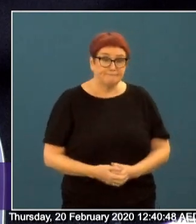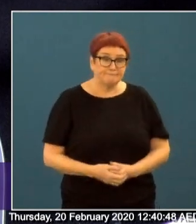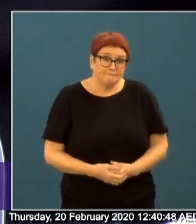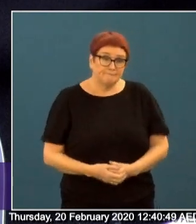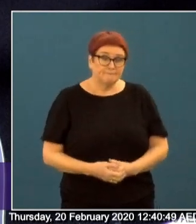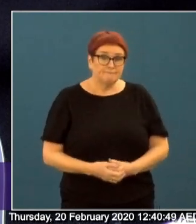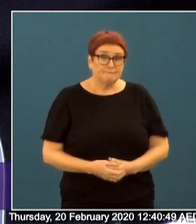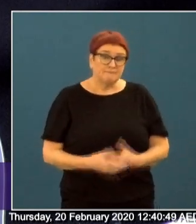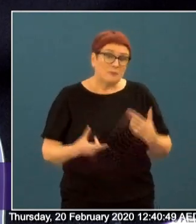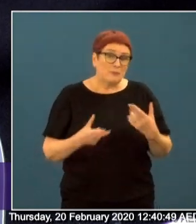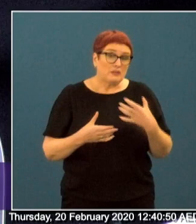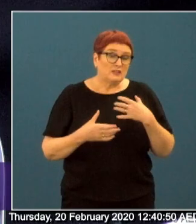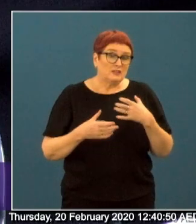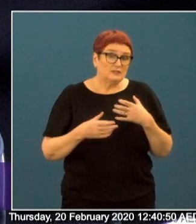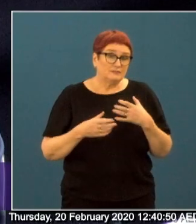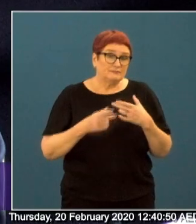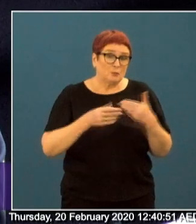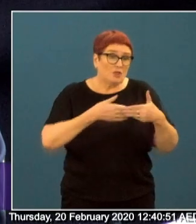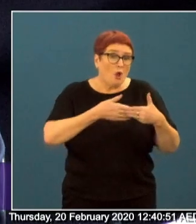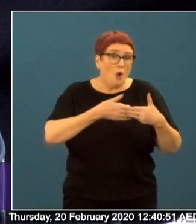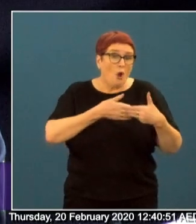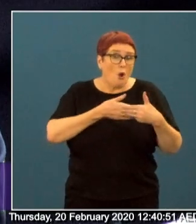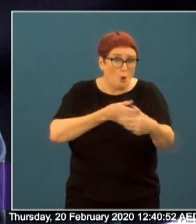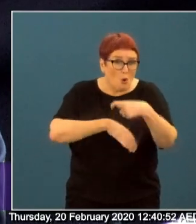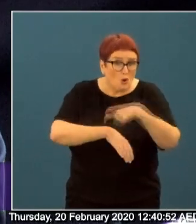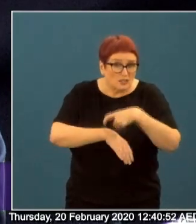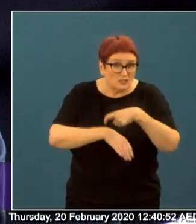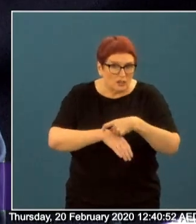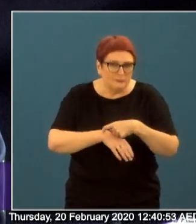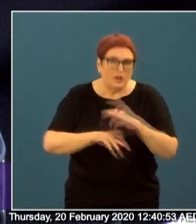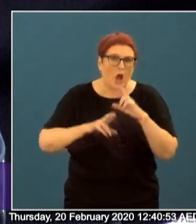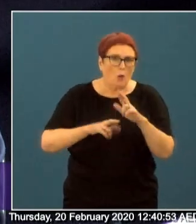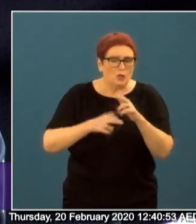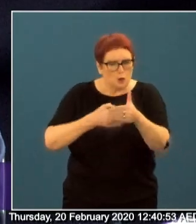and a long time, longer than I would desire, we have assembled some data linkage infrastructure